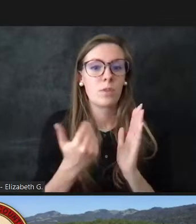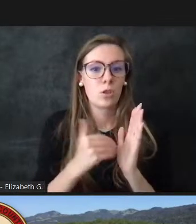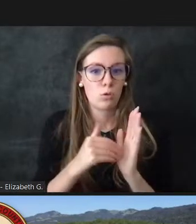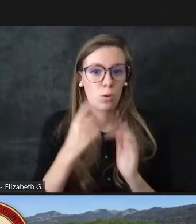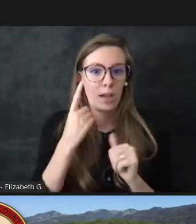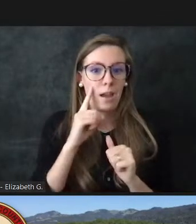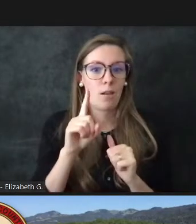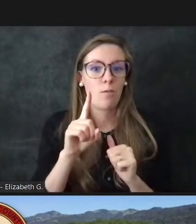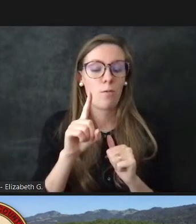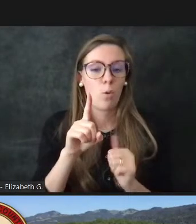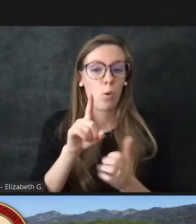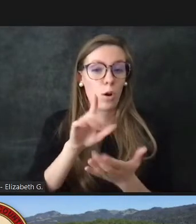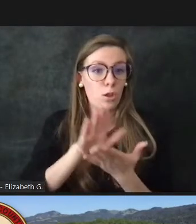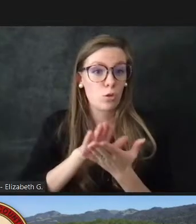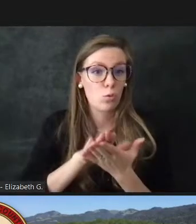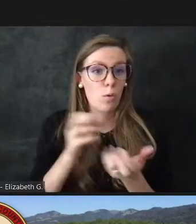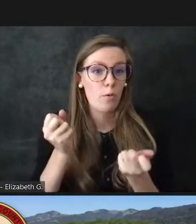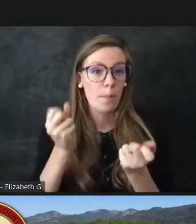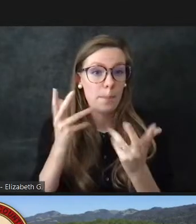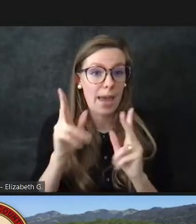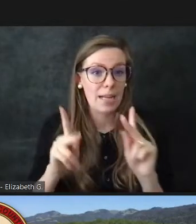Many people have anxiety about that.